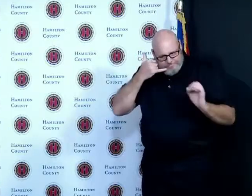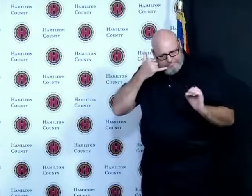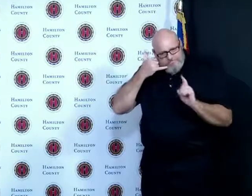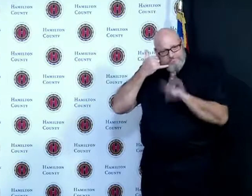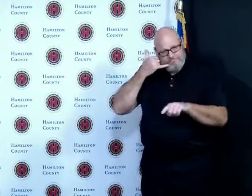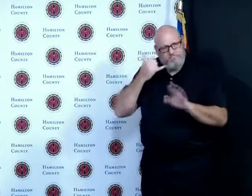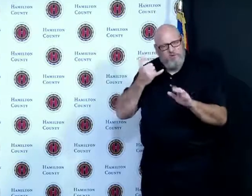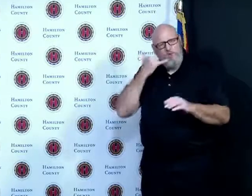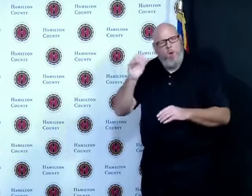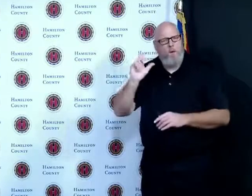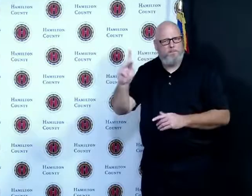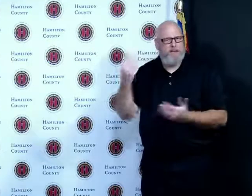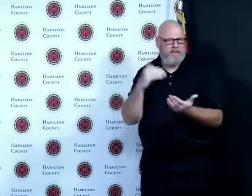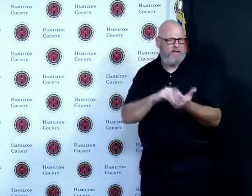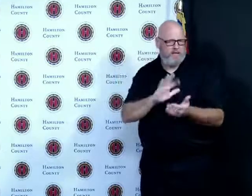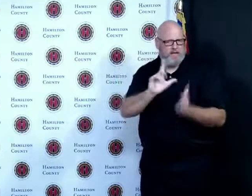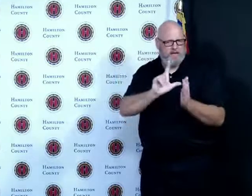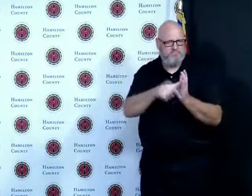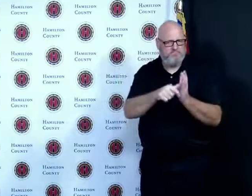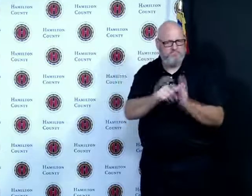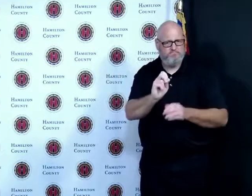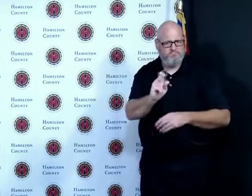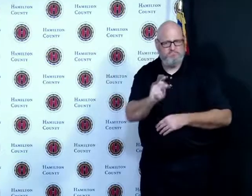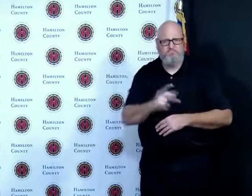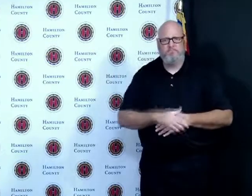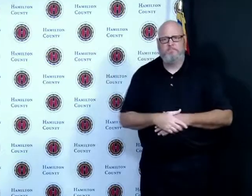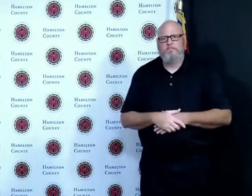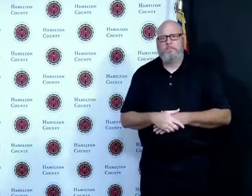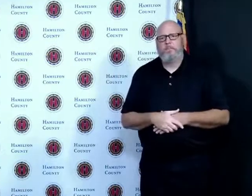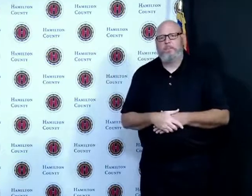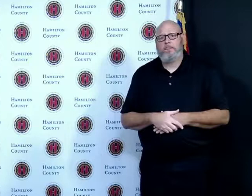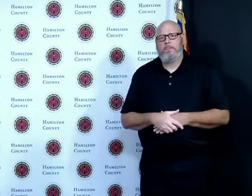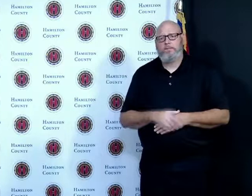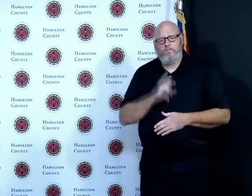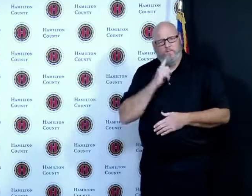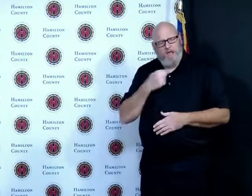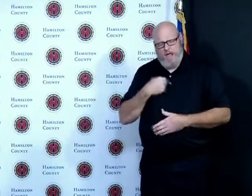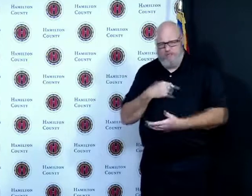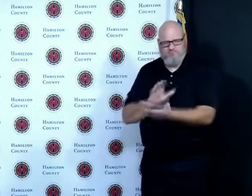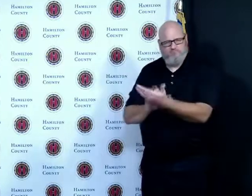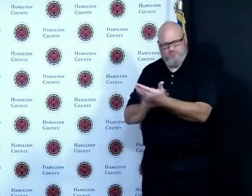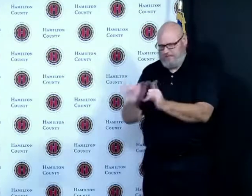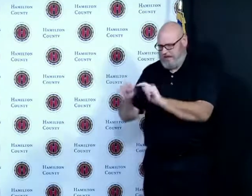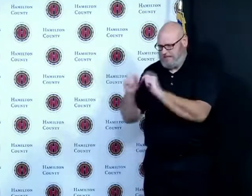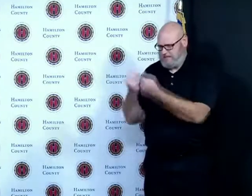a fantastic job and kudos kudos to them but anyway that's another way to get signed up and to get